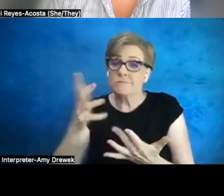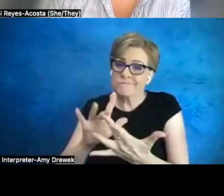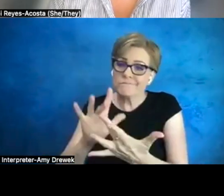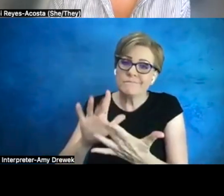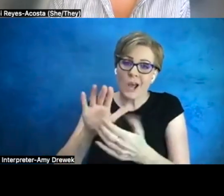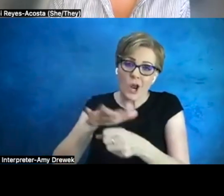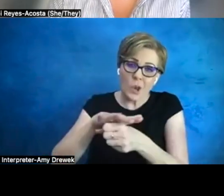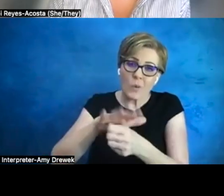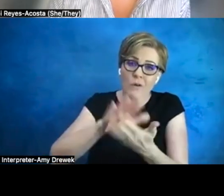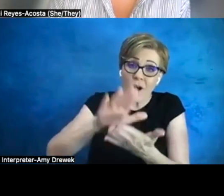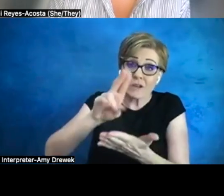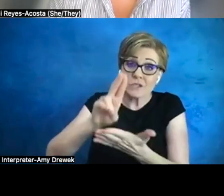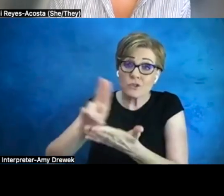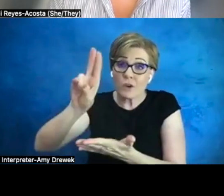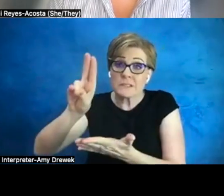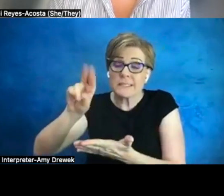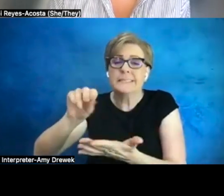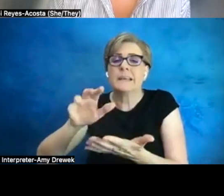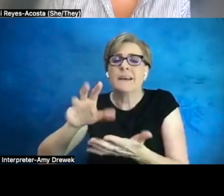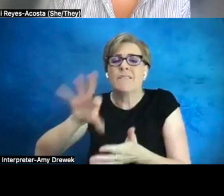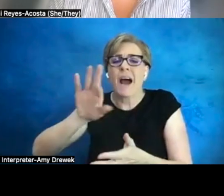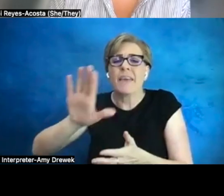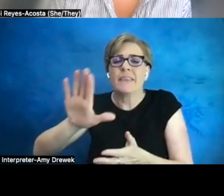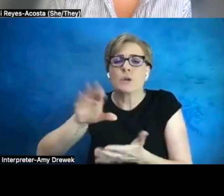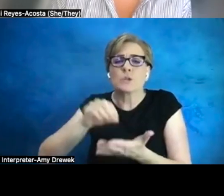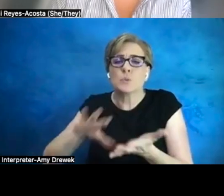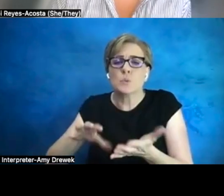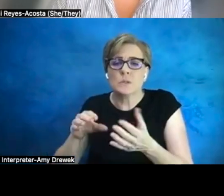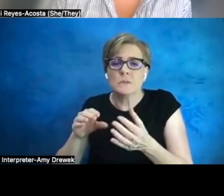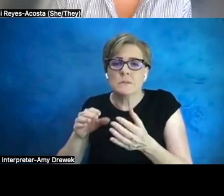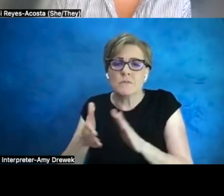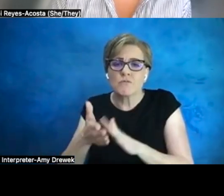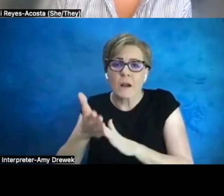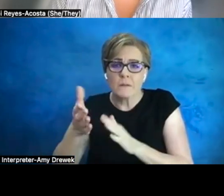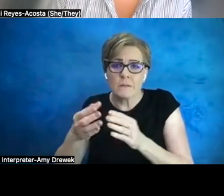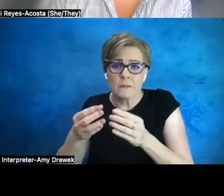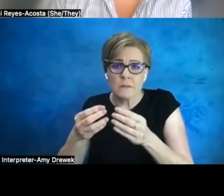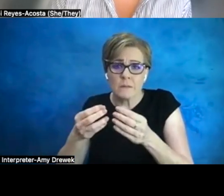to connect with student organizations. Another was one of our group members is